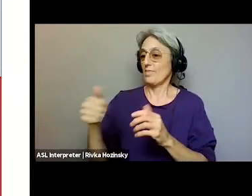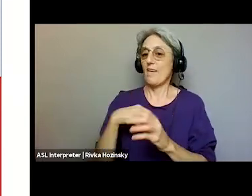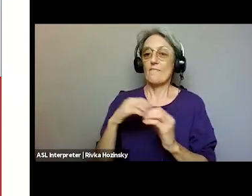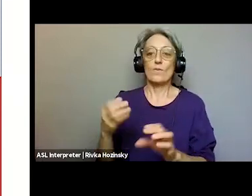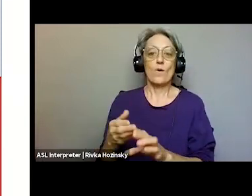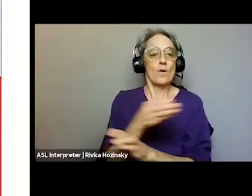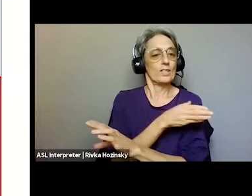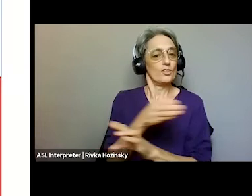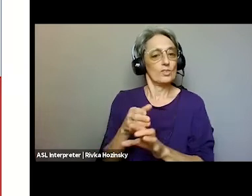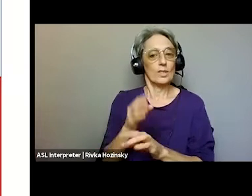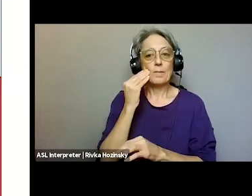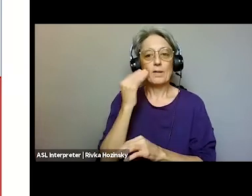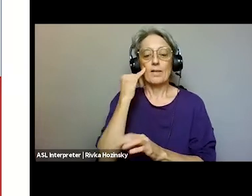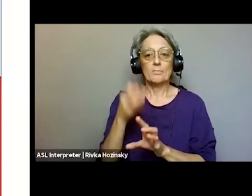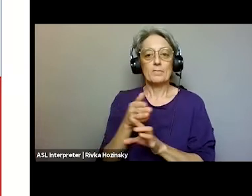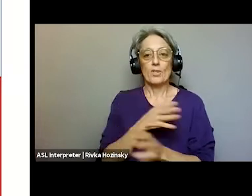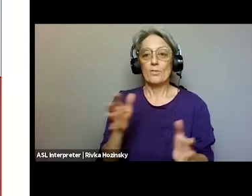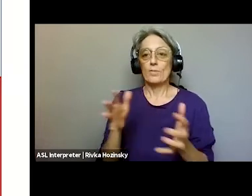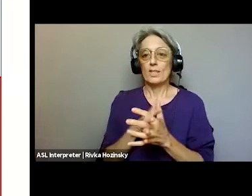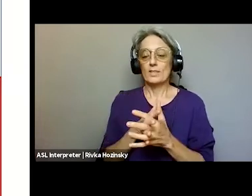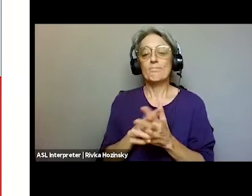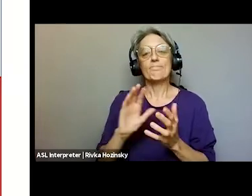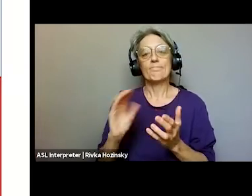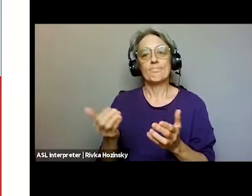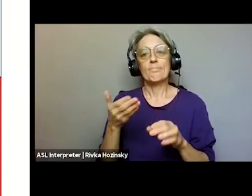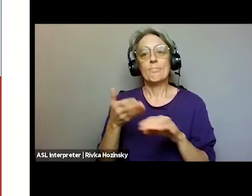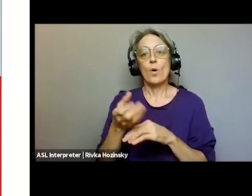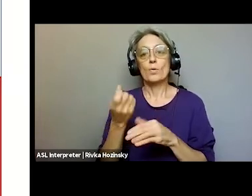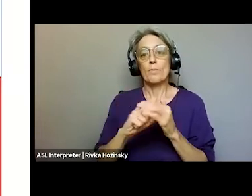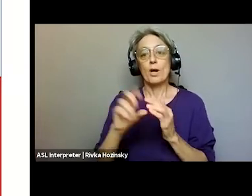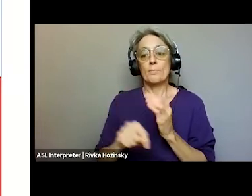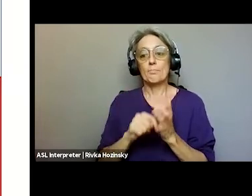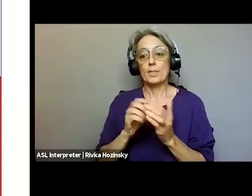prior to pregnancy which again suggests that the postpartum period is a time of particular